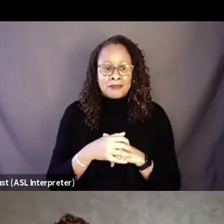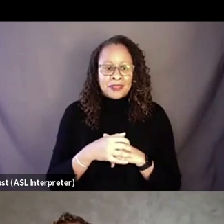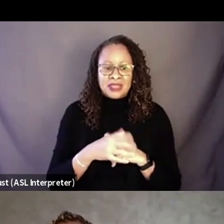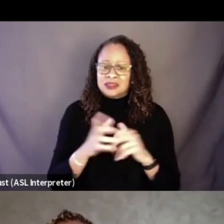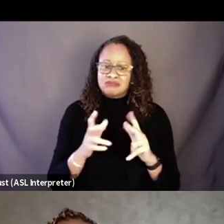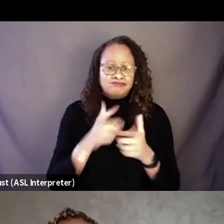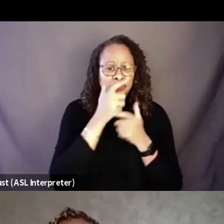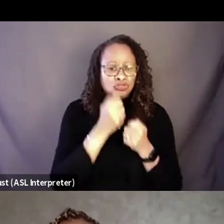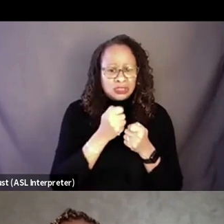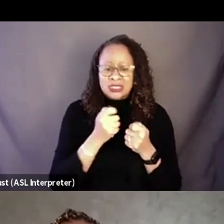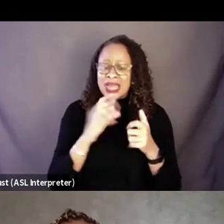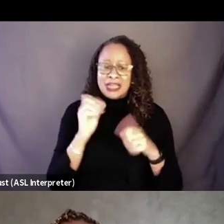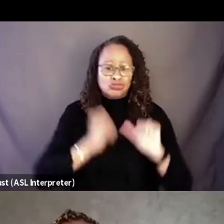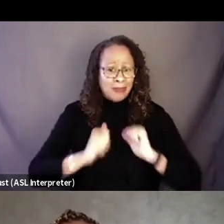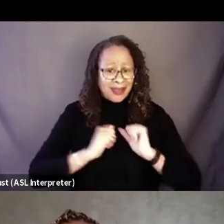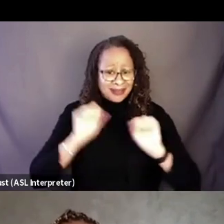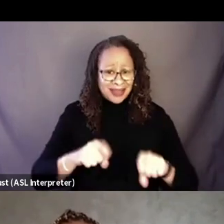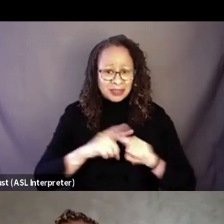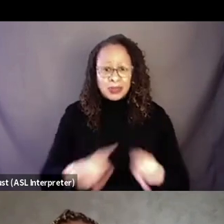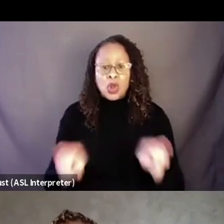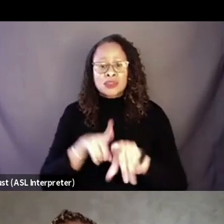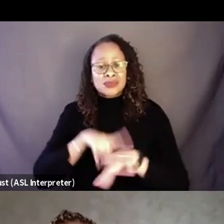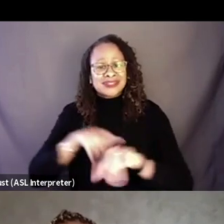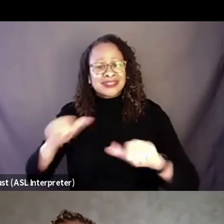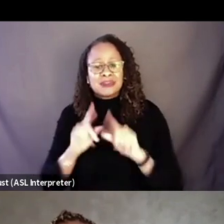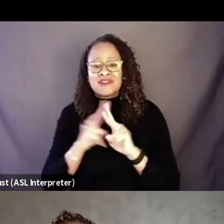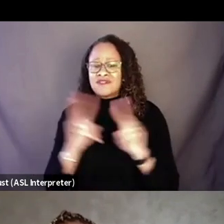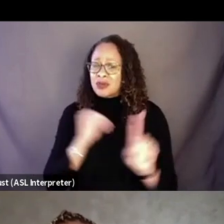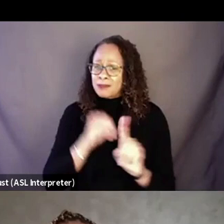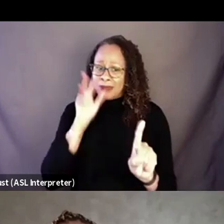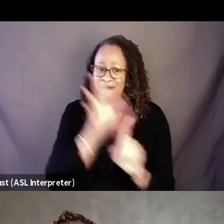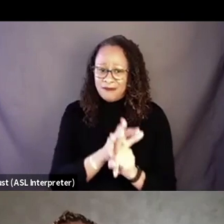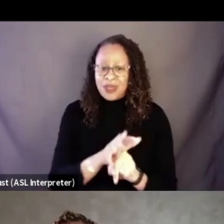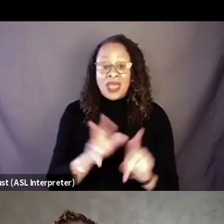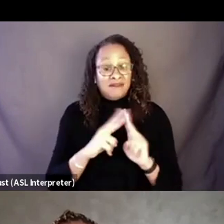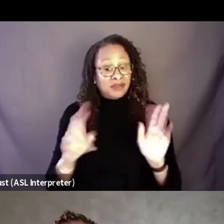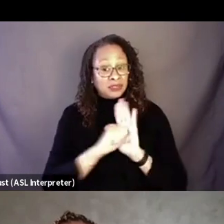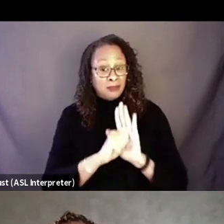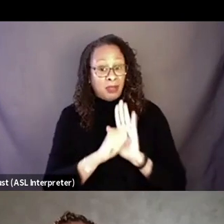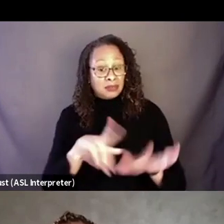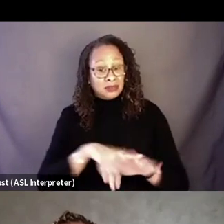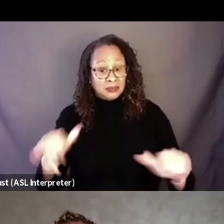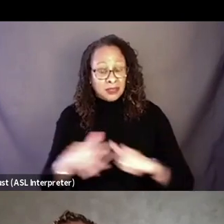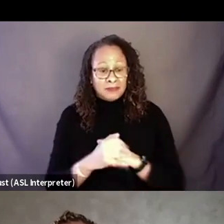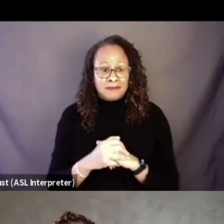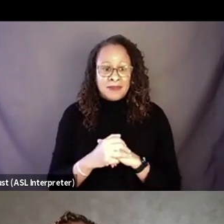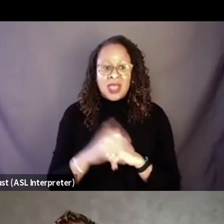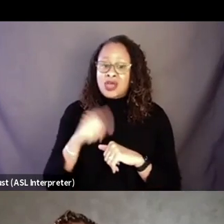and dramatic it's also extremely impactful and symbolic around and those are the things that